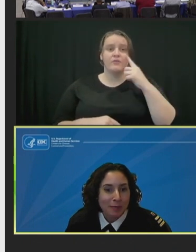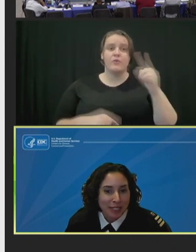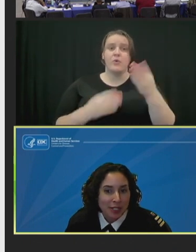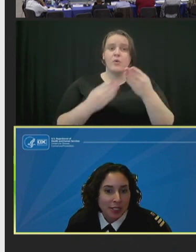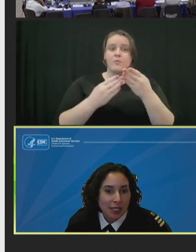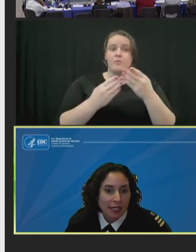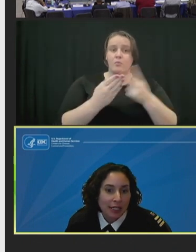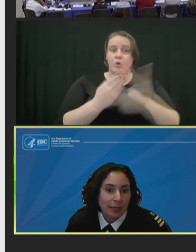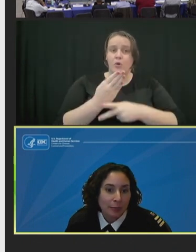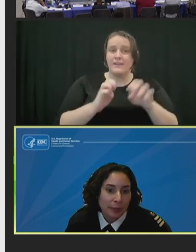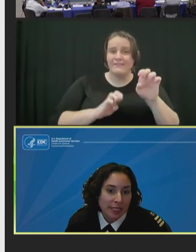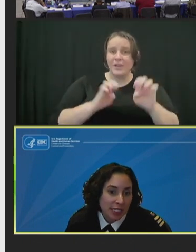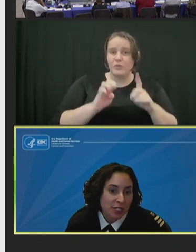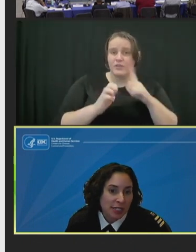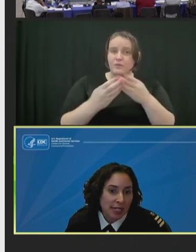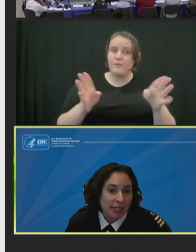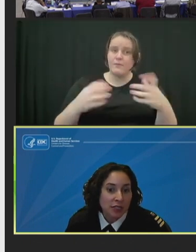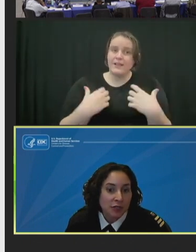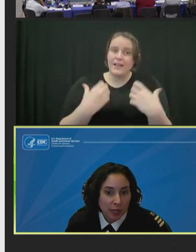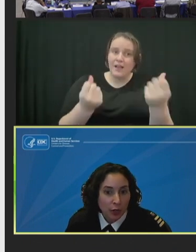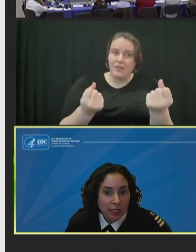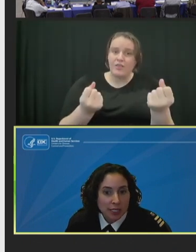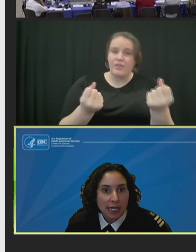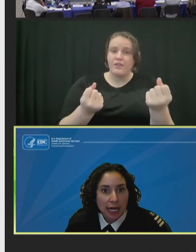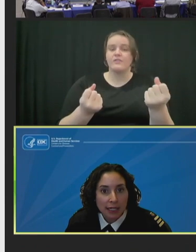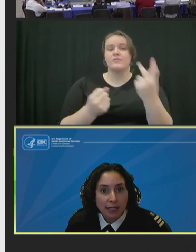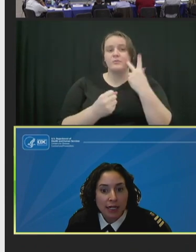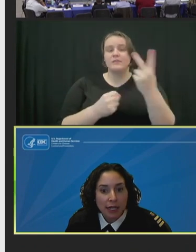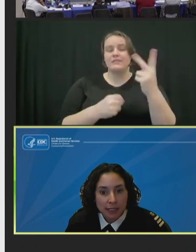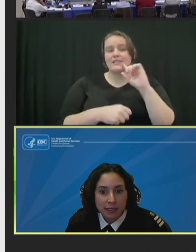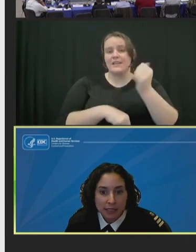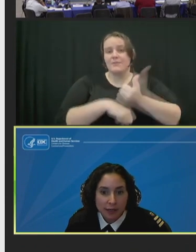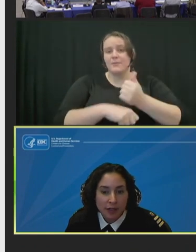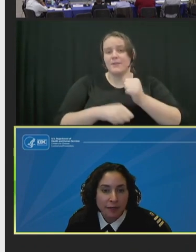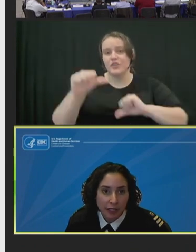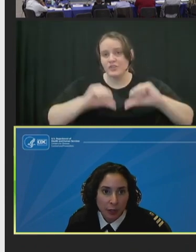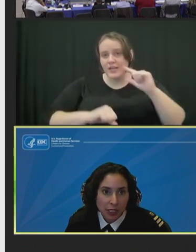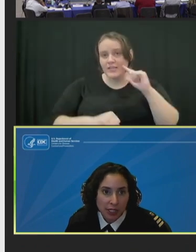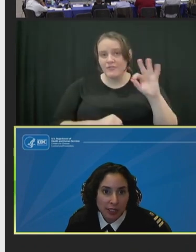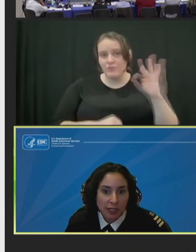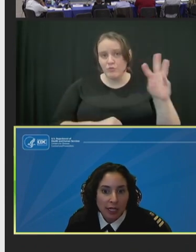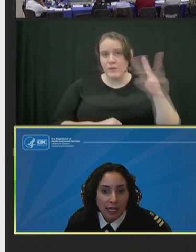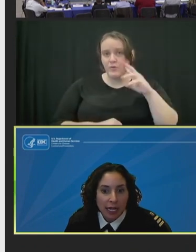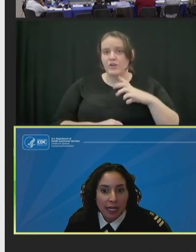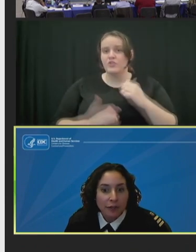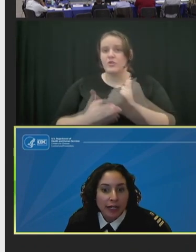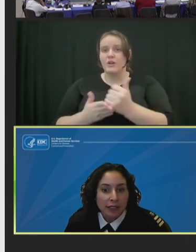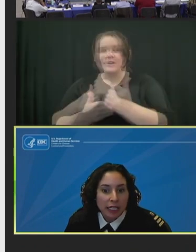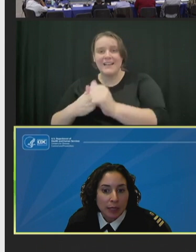mentioned, an implementation science framework to guide the conduct of the evaluation. And finally,